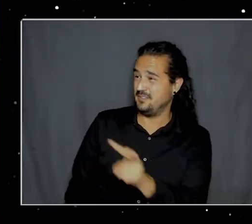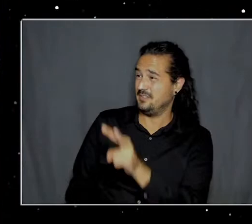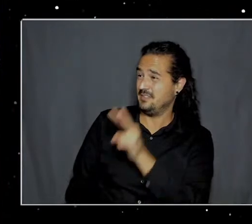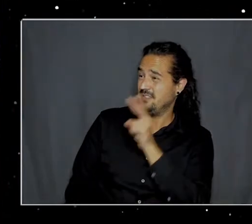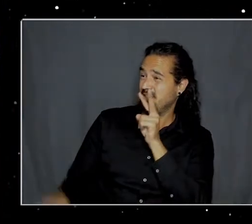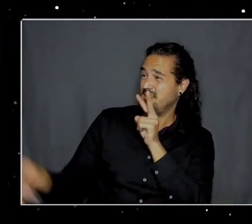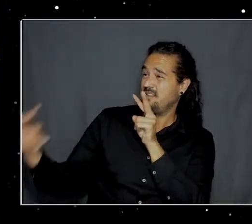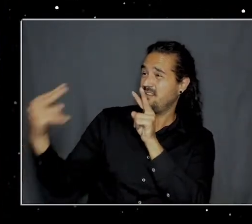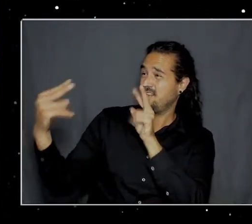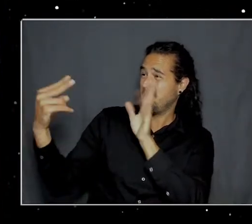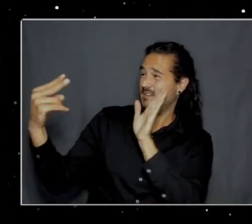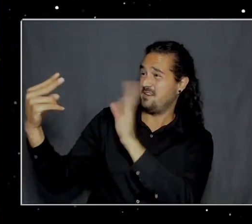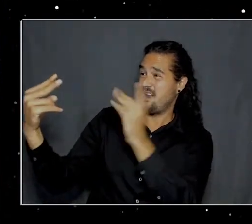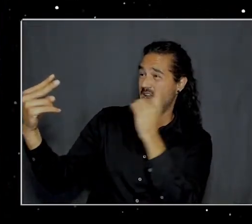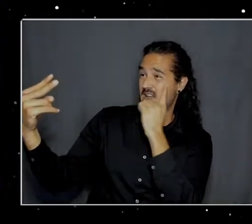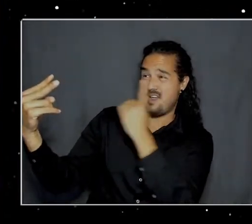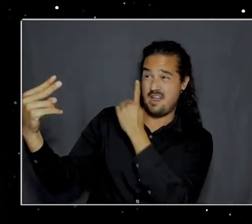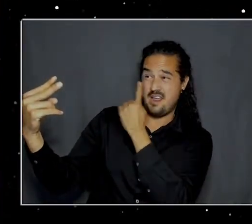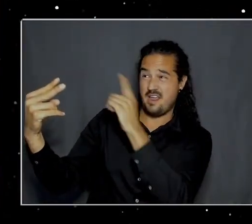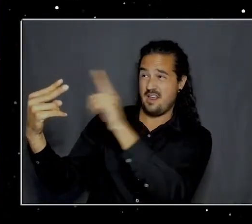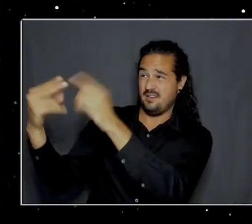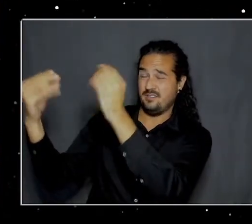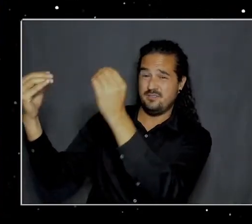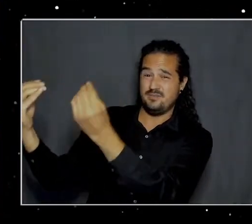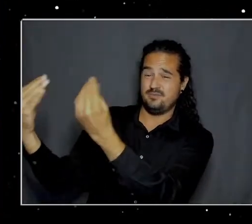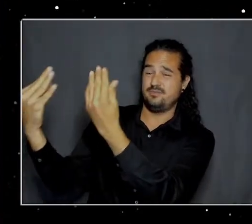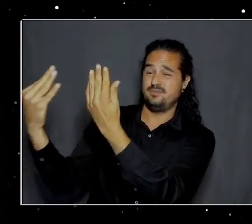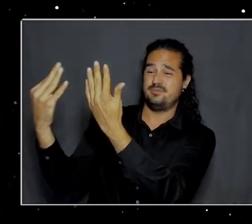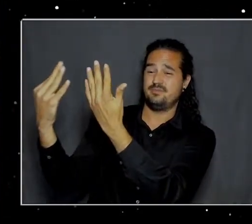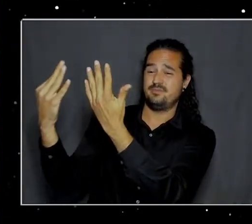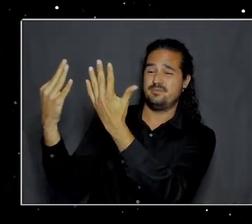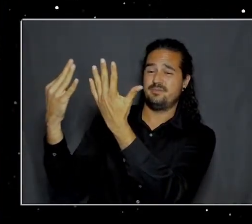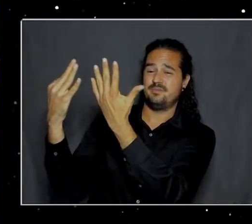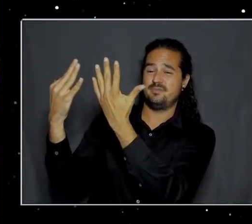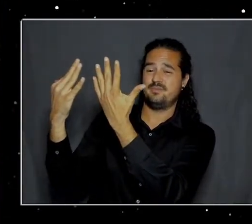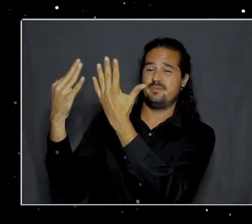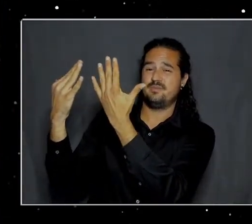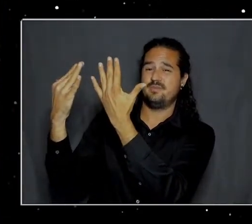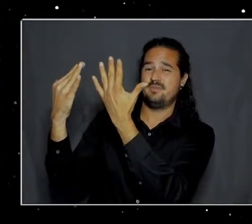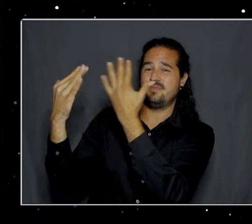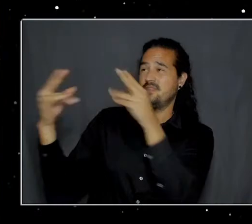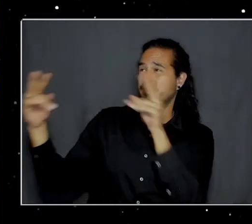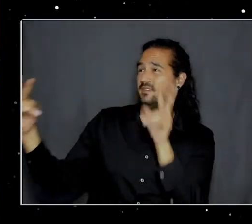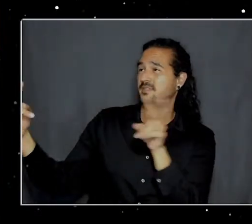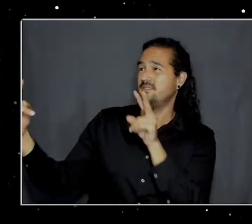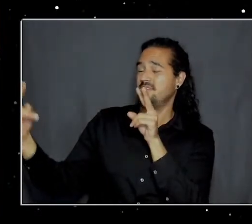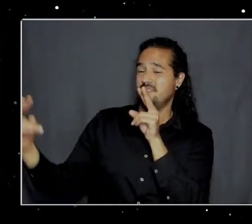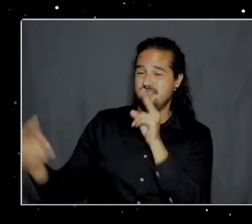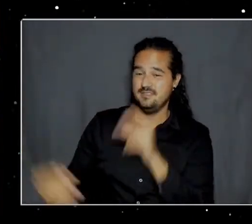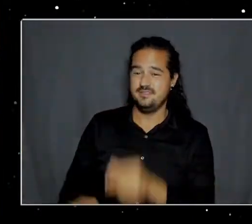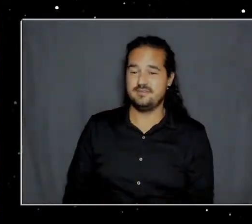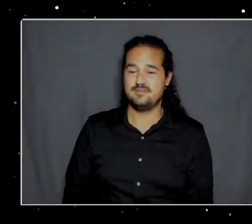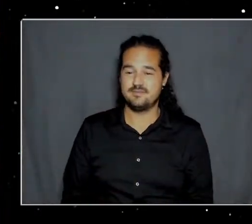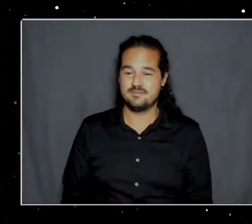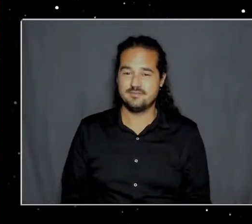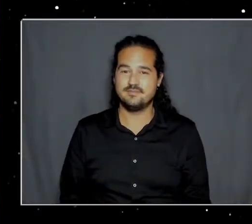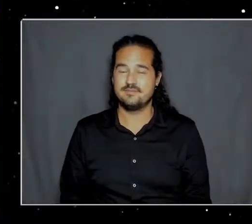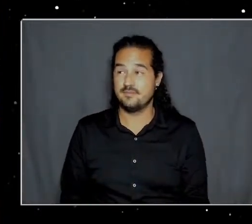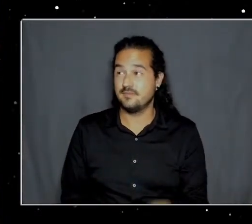LOOKIN' IN YOUR INCANDESCENT